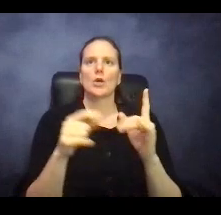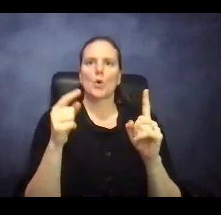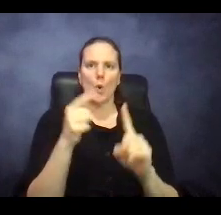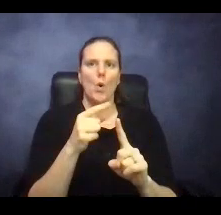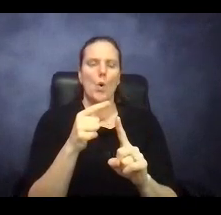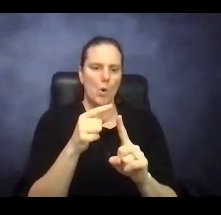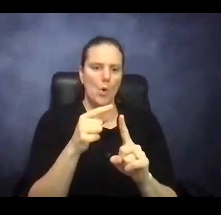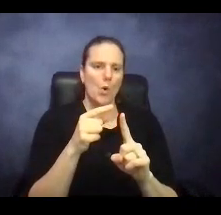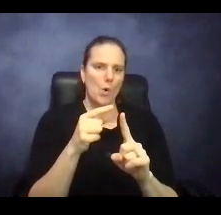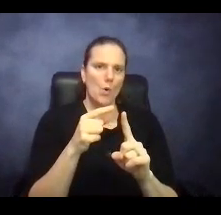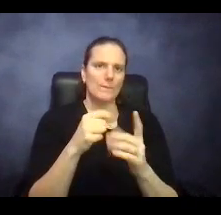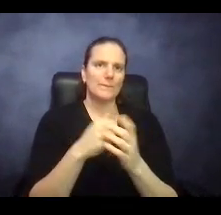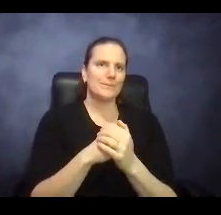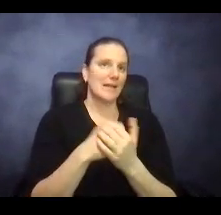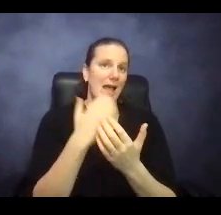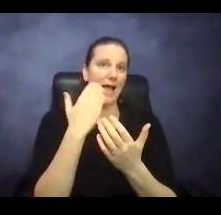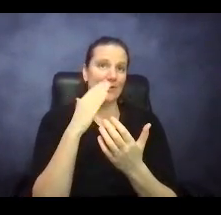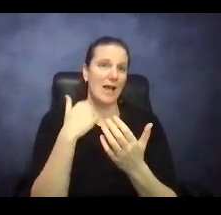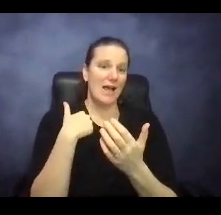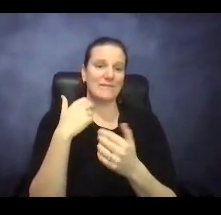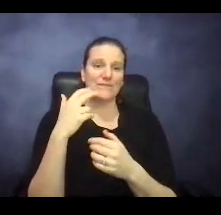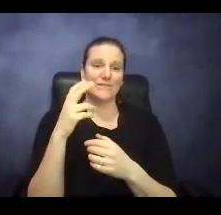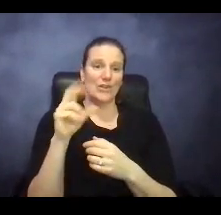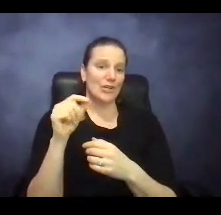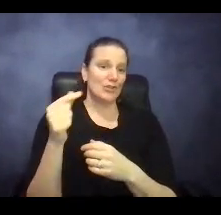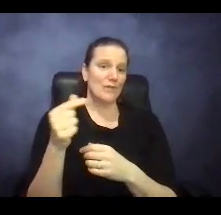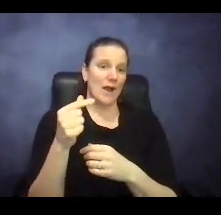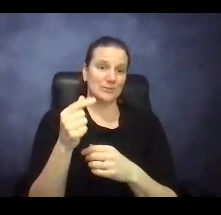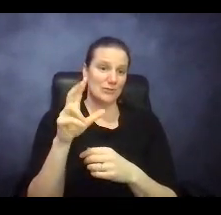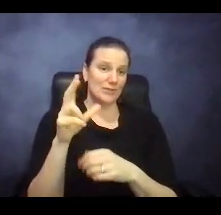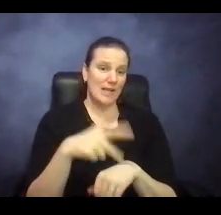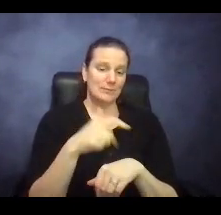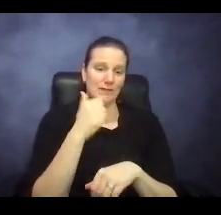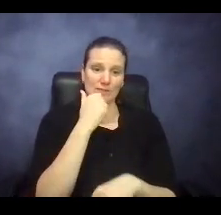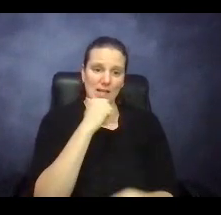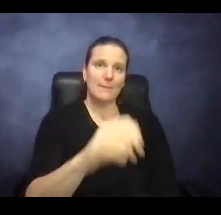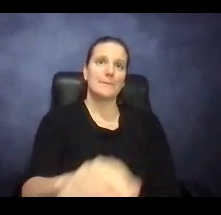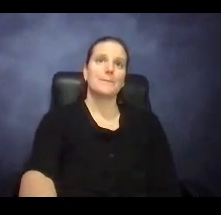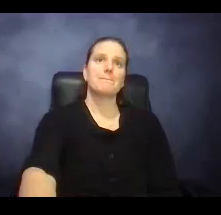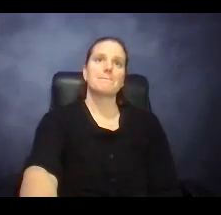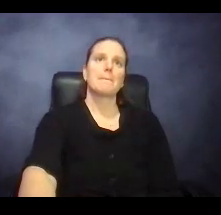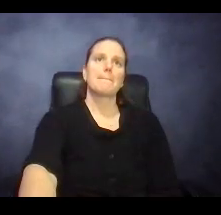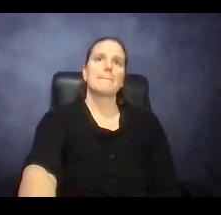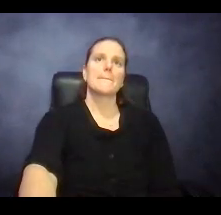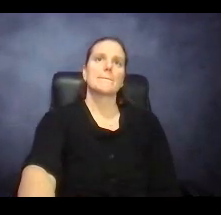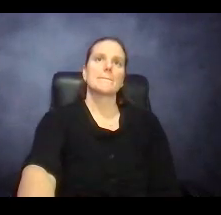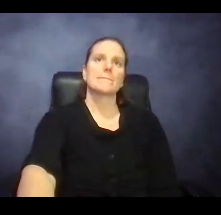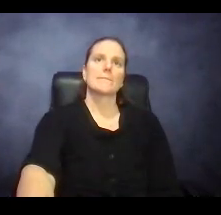because like I don't get 30 grams three times a day, but the goal perimenopause and menopause is 30 grams three times per day.